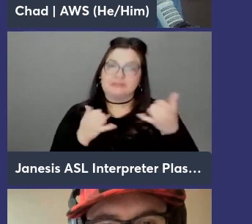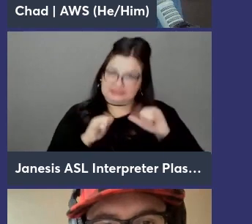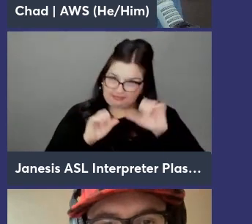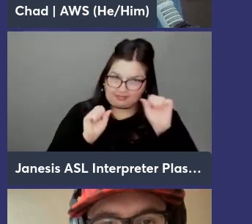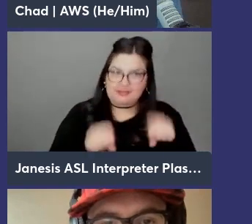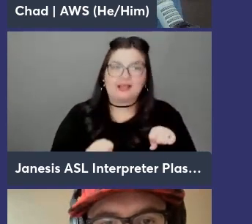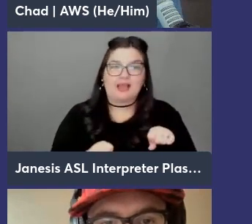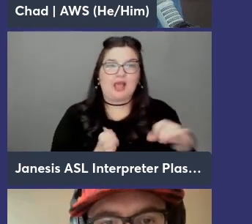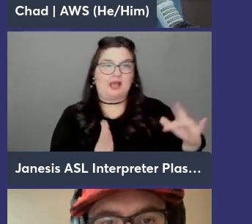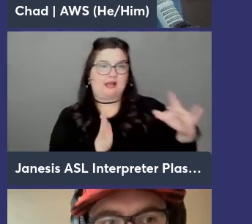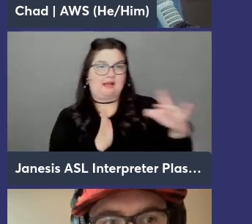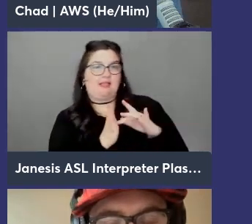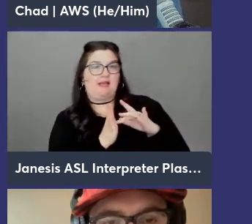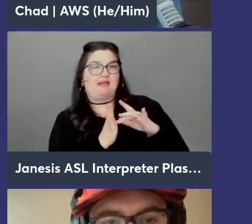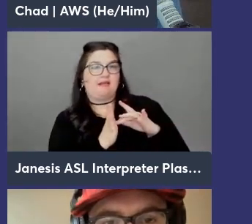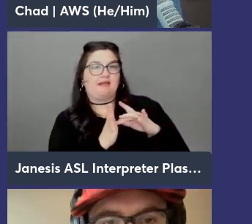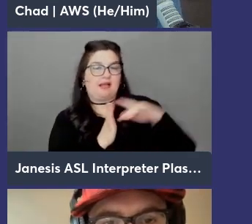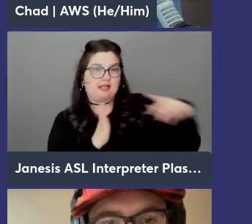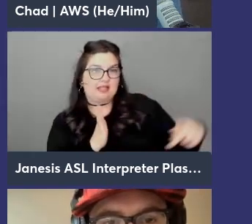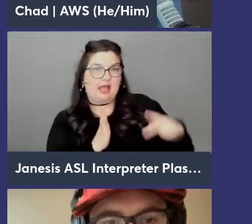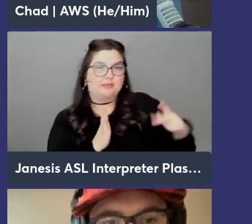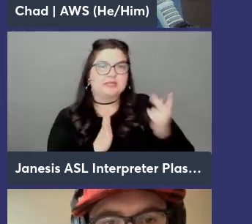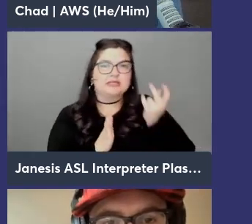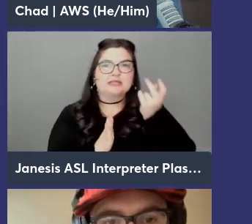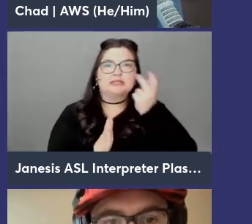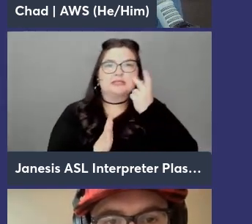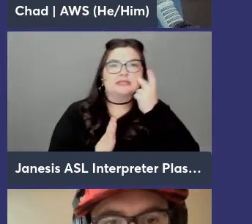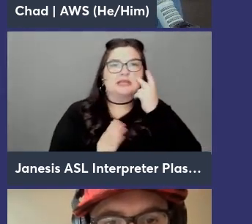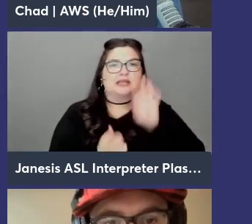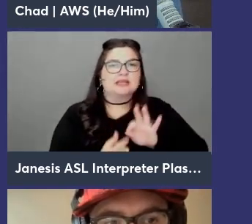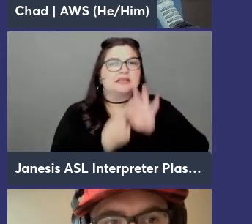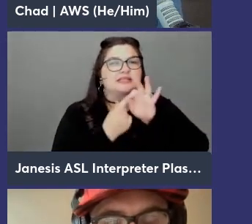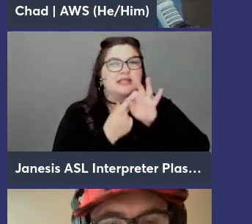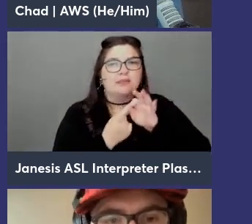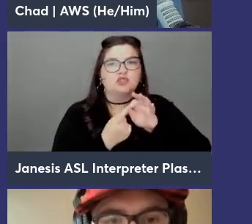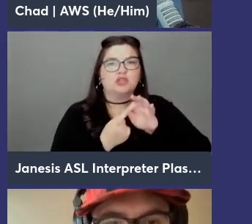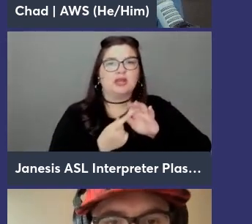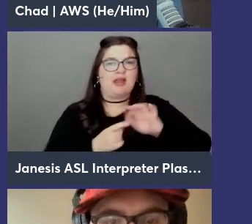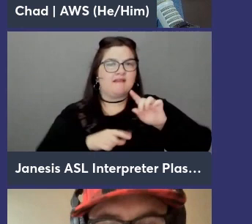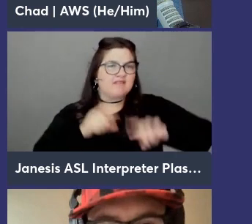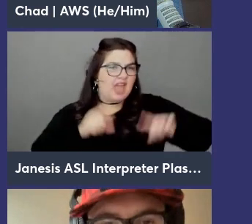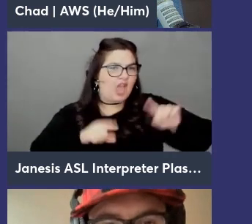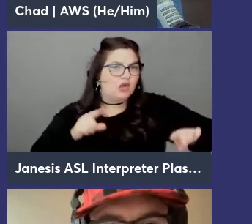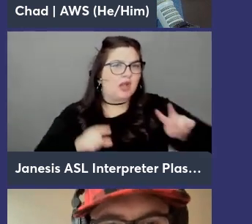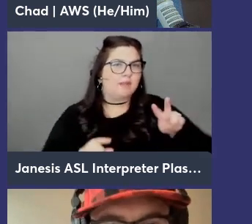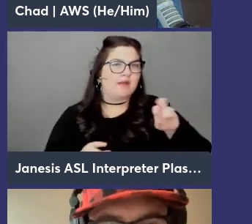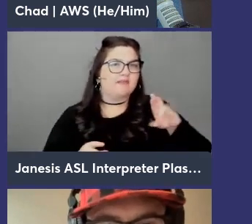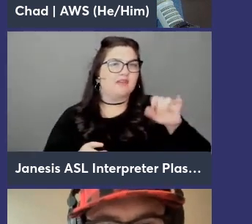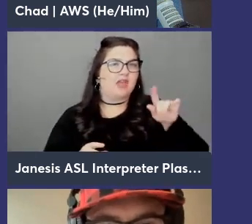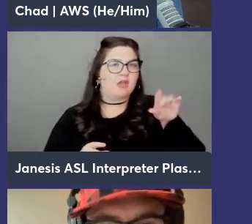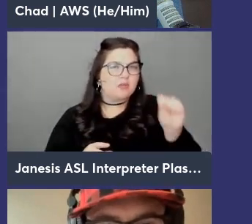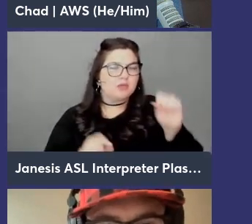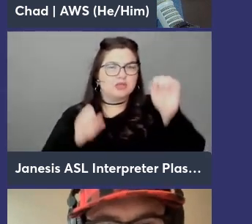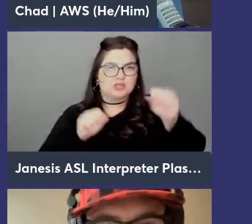you can actually see, what was exception about? The exception of variables, you can see the event that triggers the Lambda.